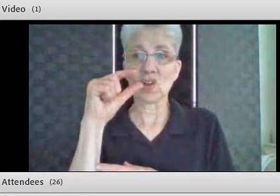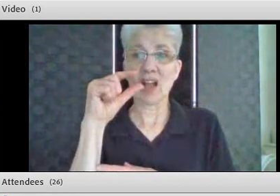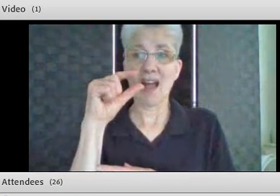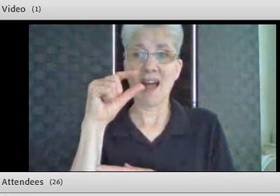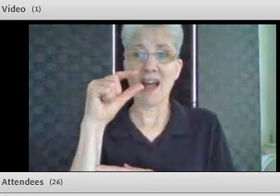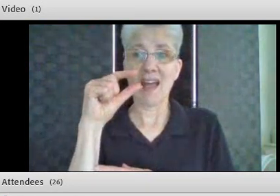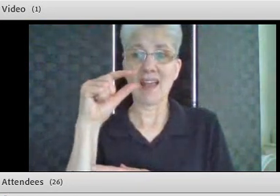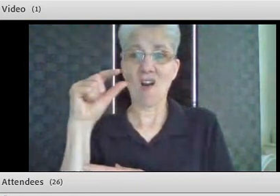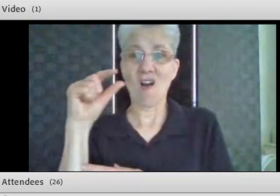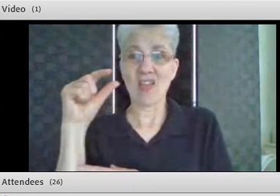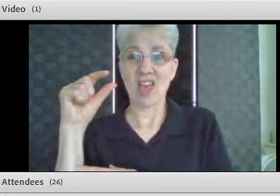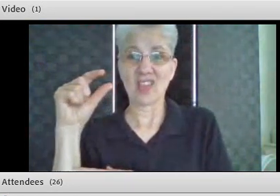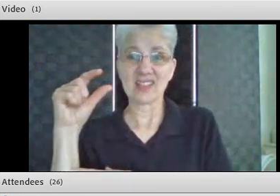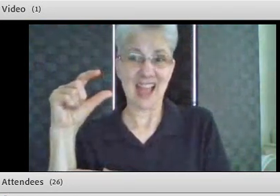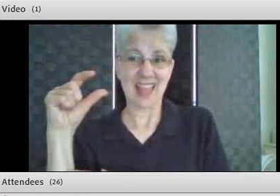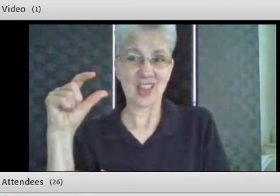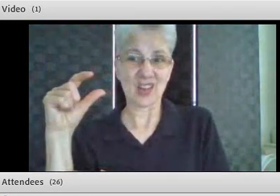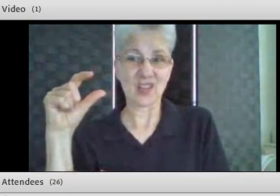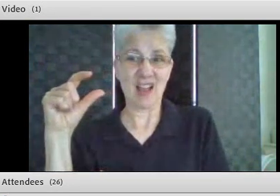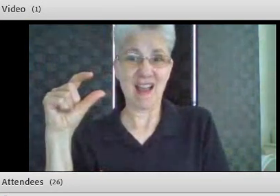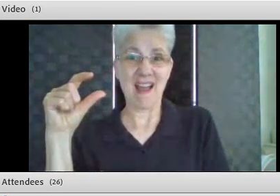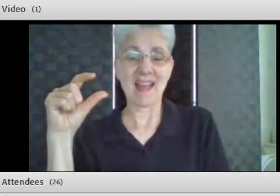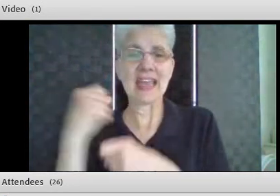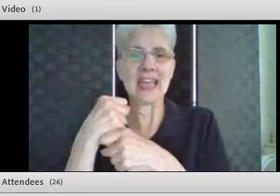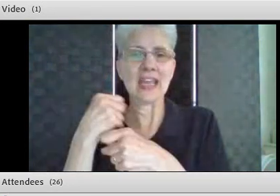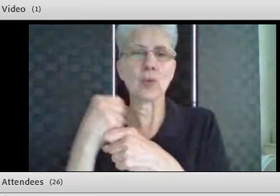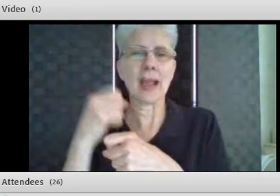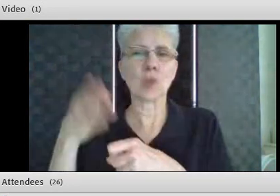Where are we? Where's my arrow? Okay.